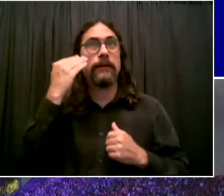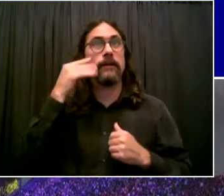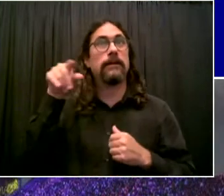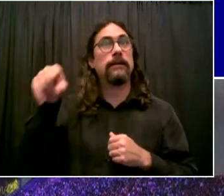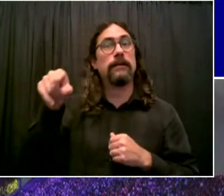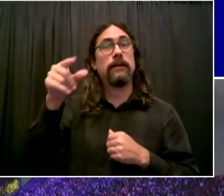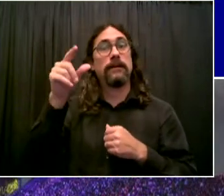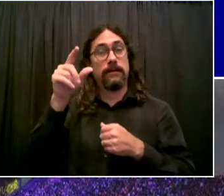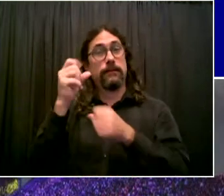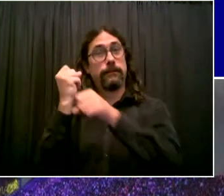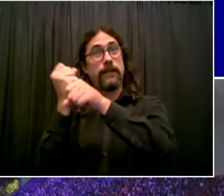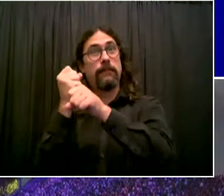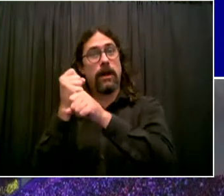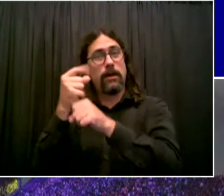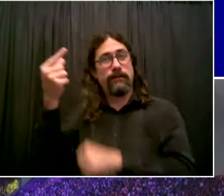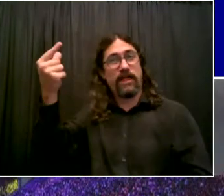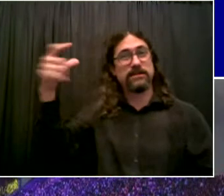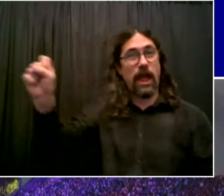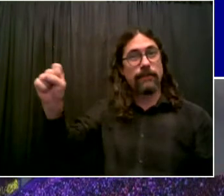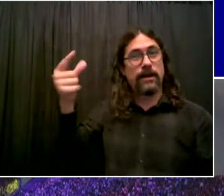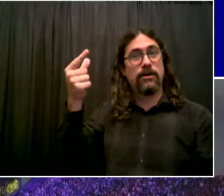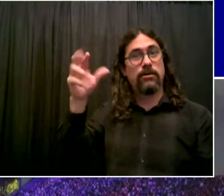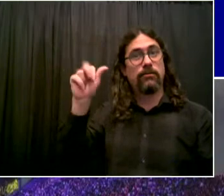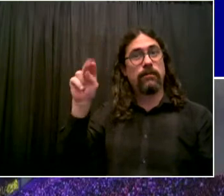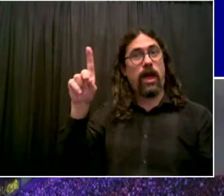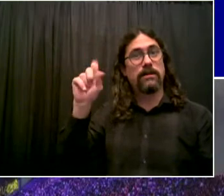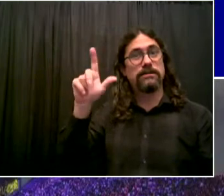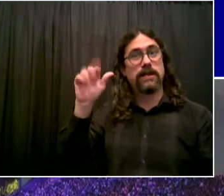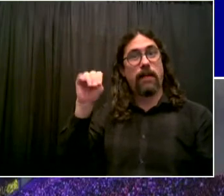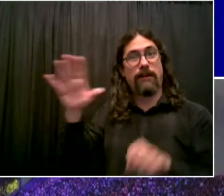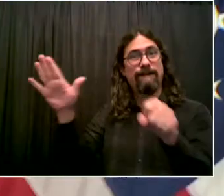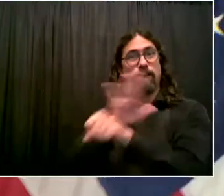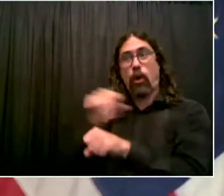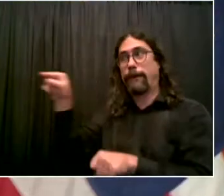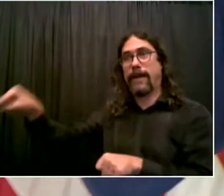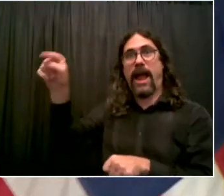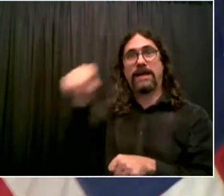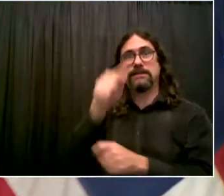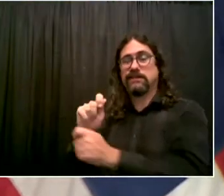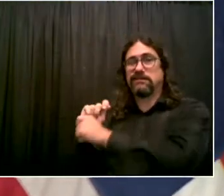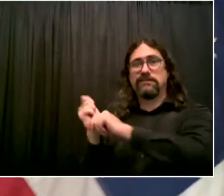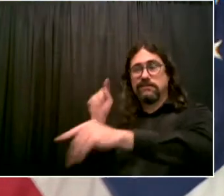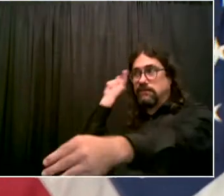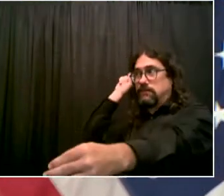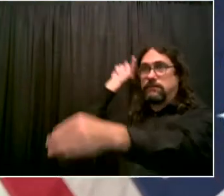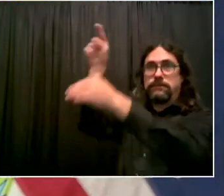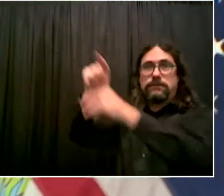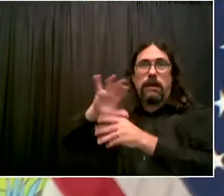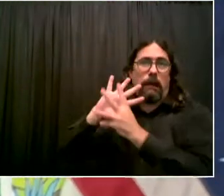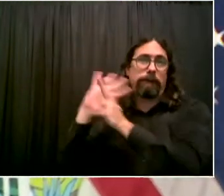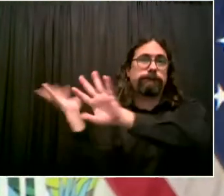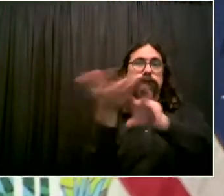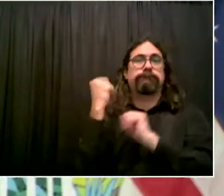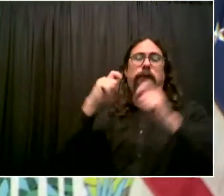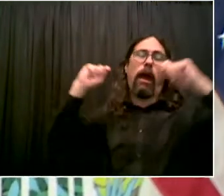BASICALLY THE